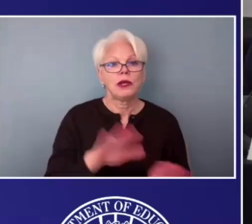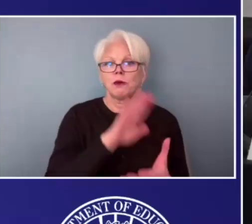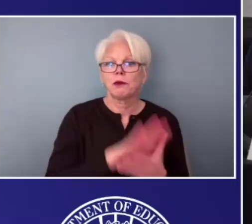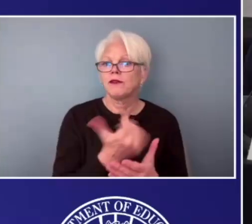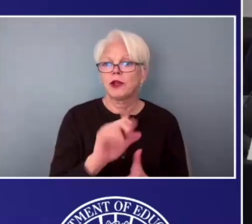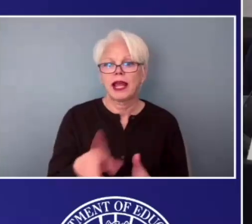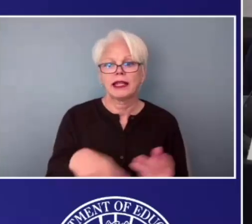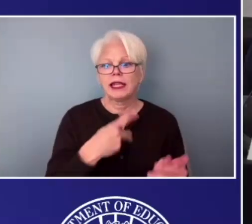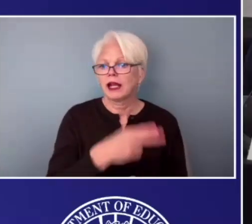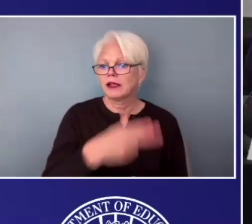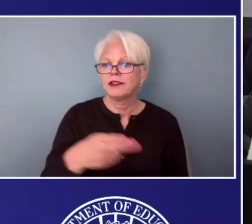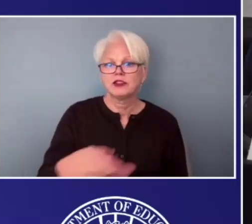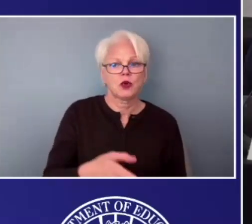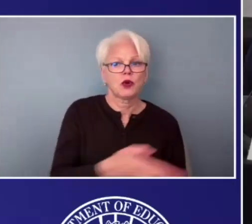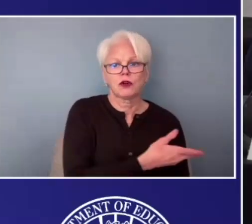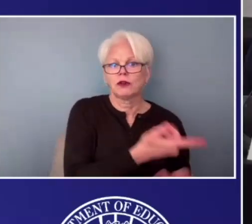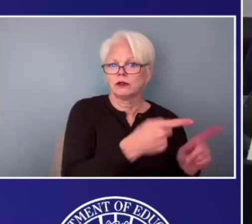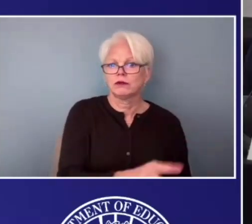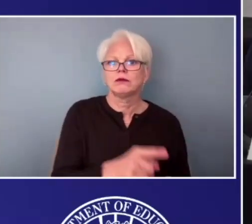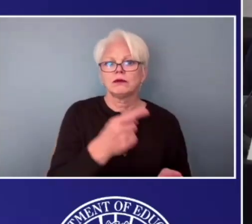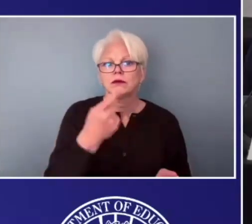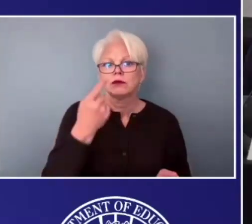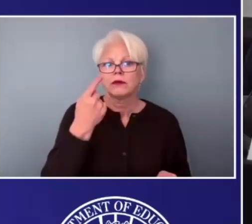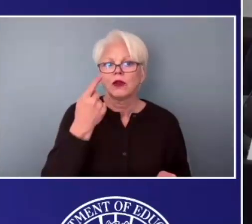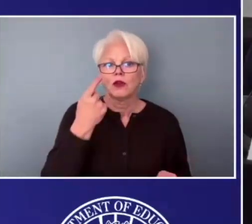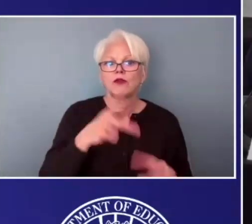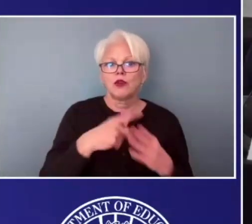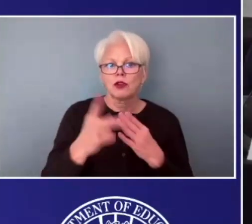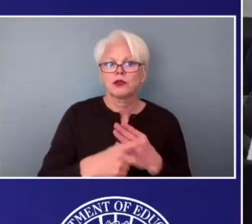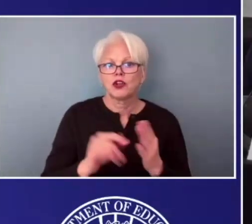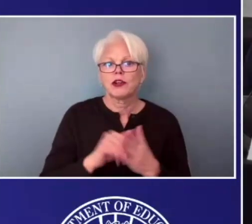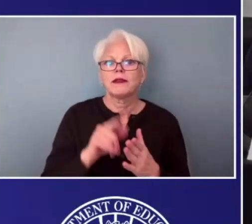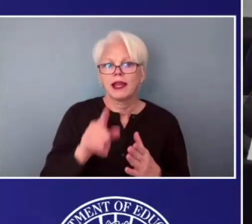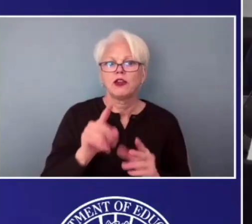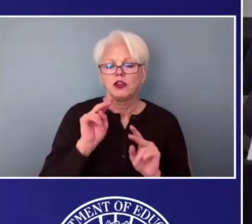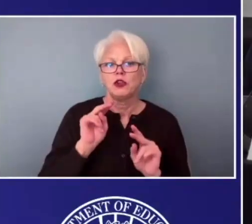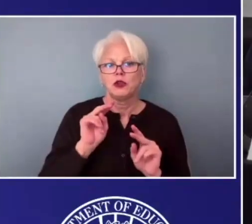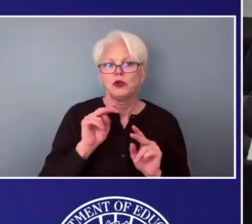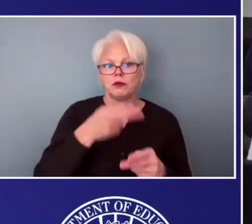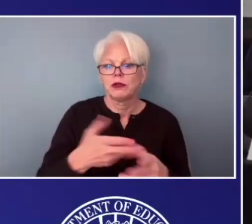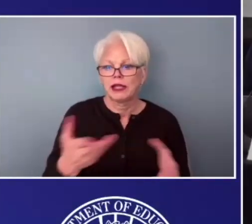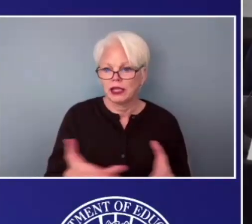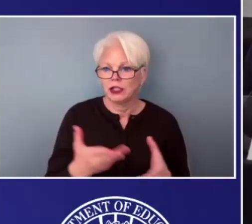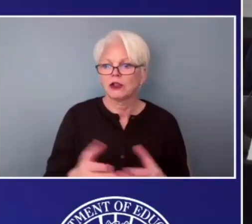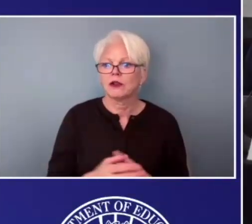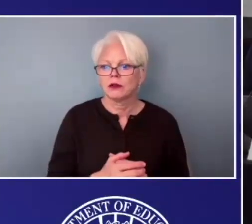historical precedent for the, the programs that you reference here, but thank you so much for providing this to